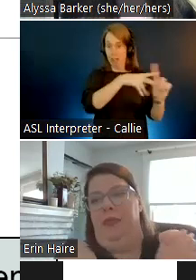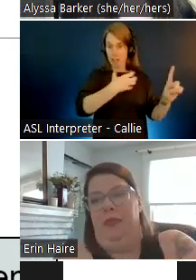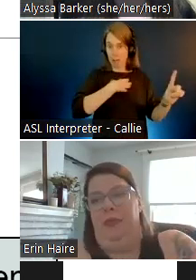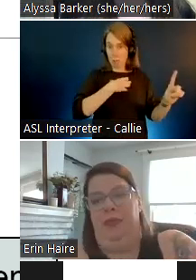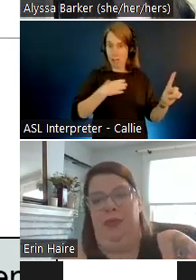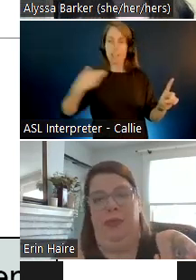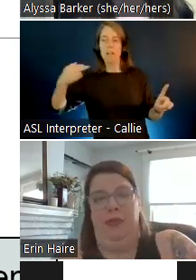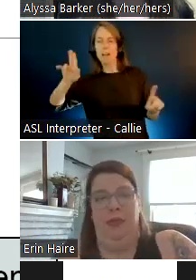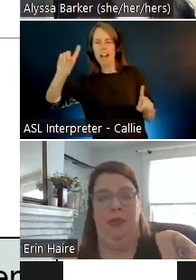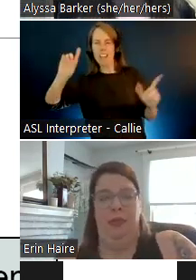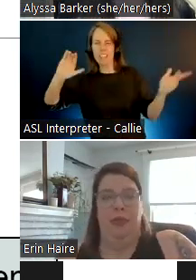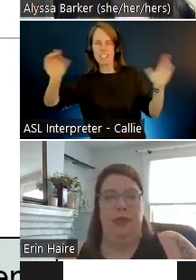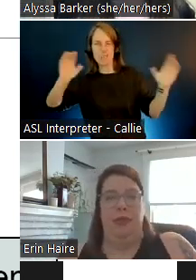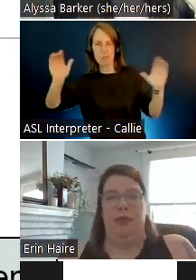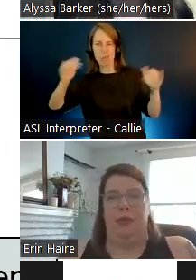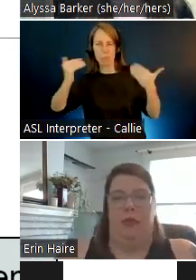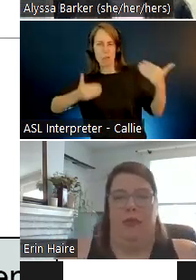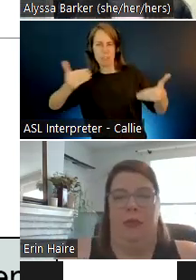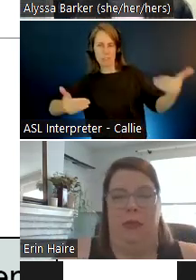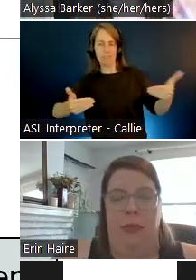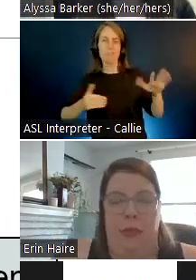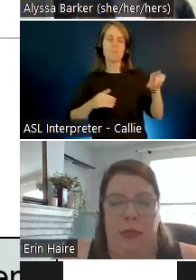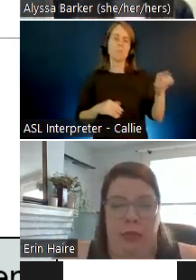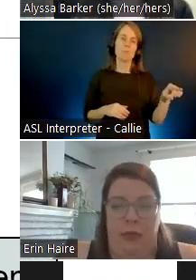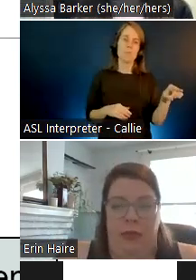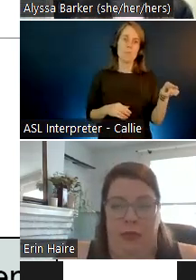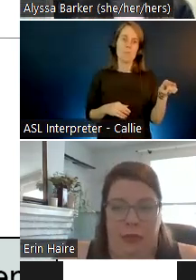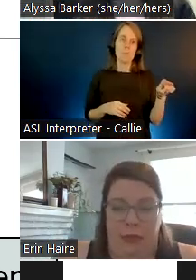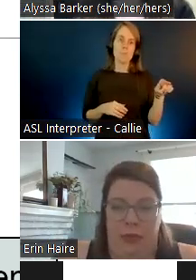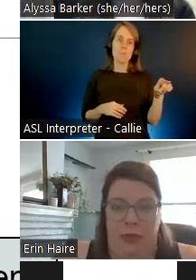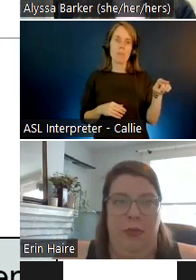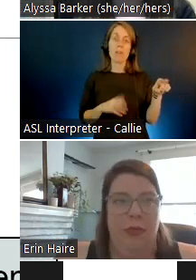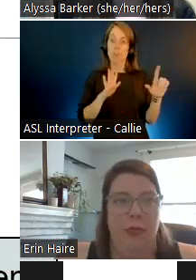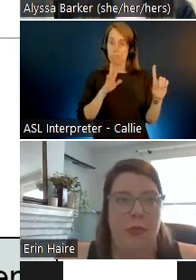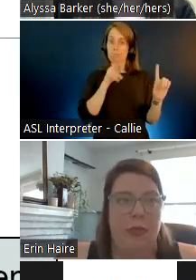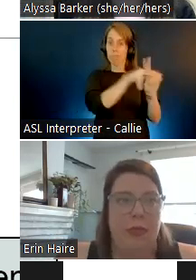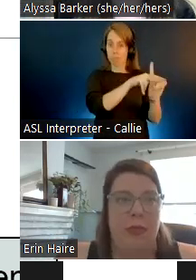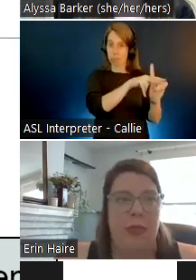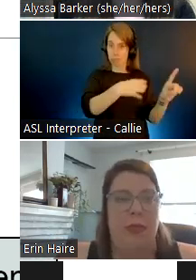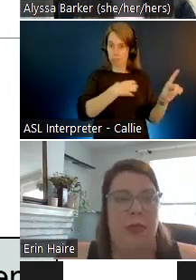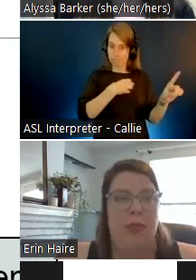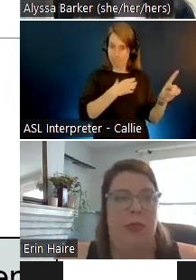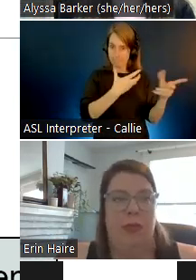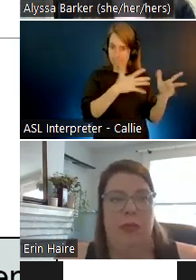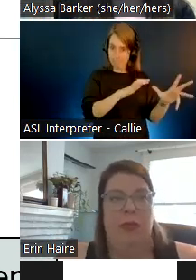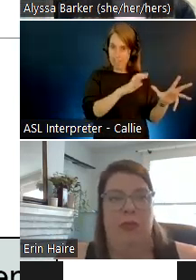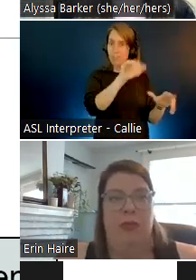this very similarly um as soon as you put a case through intake talk to us go online whatever it